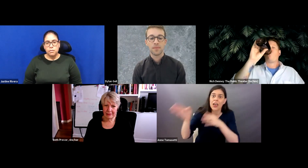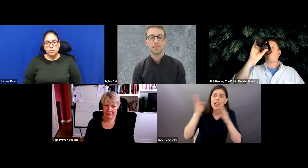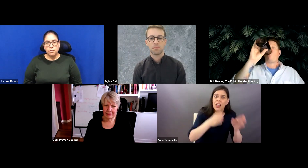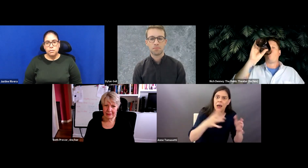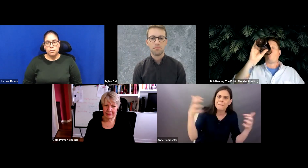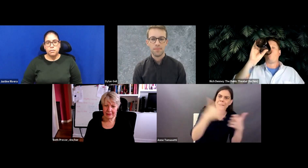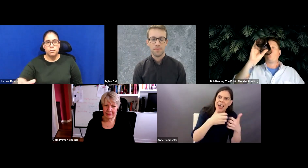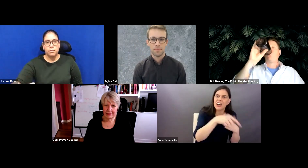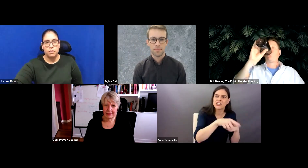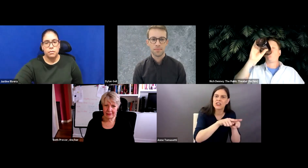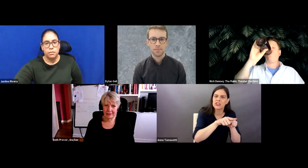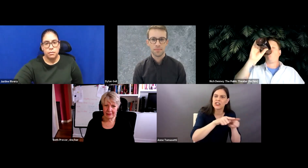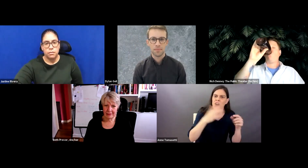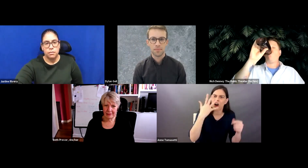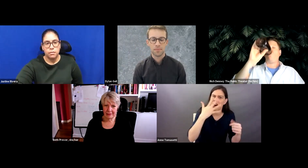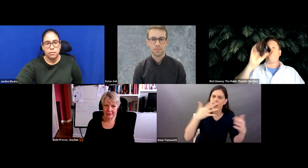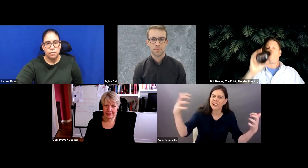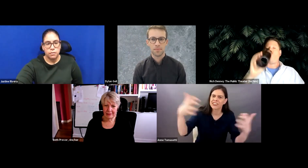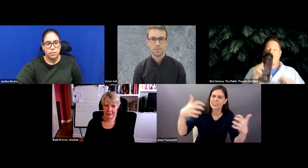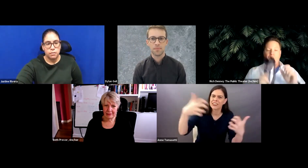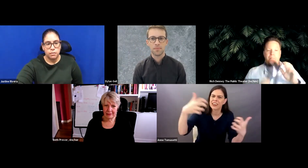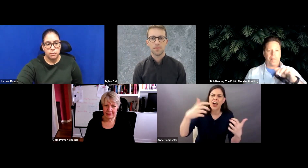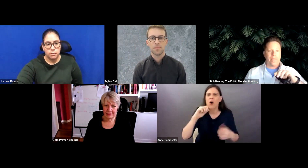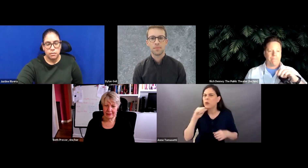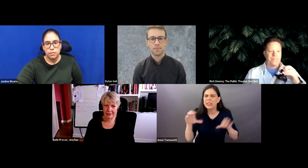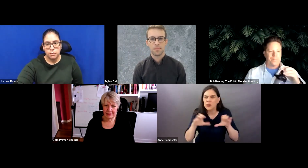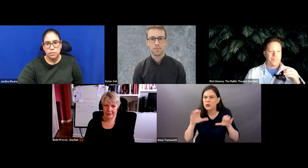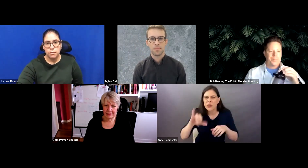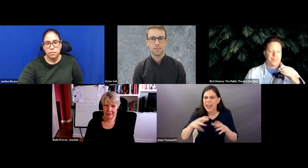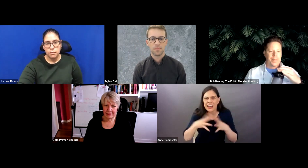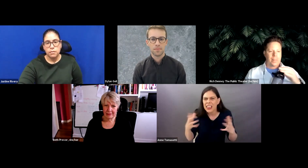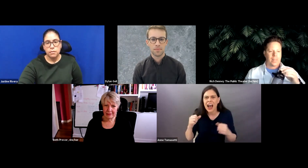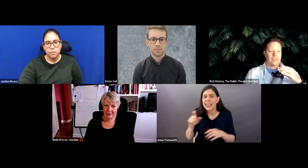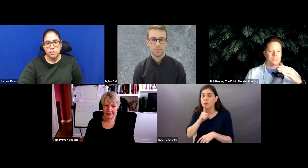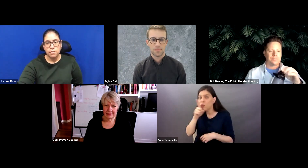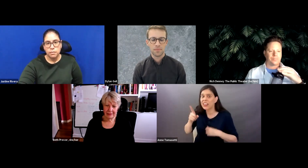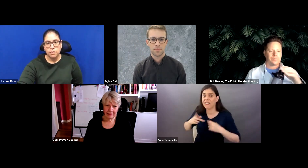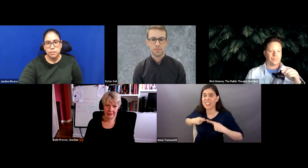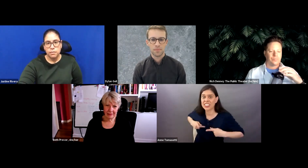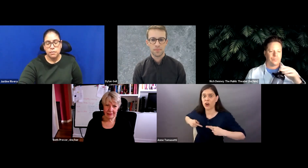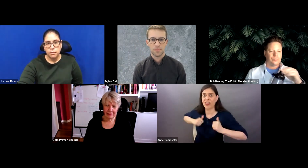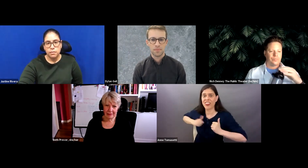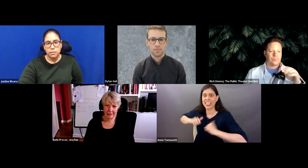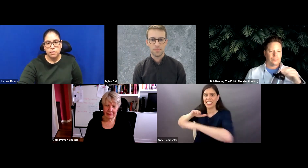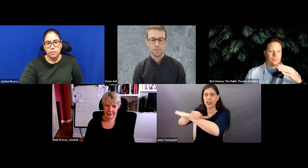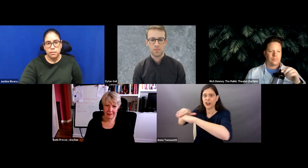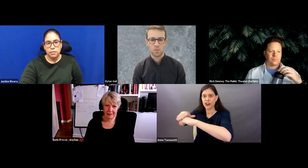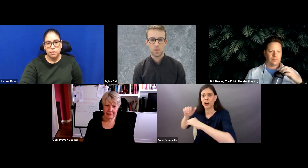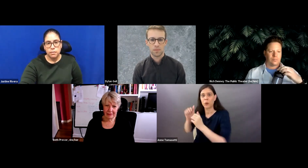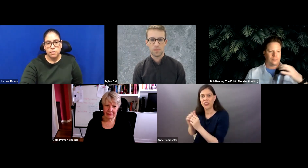the person? How can we match their signing style to match what the hearing actors are speaking and how they're saying